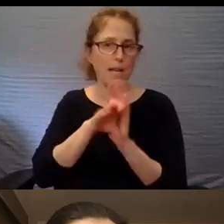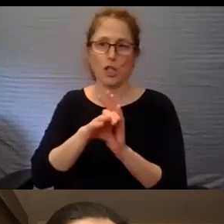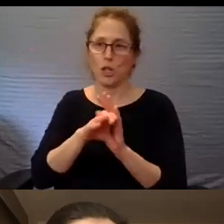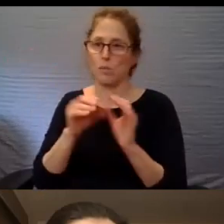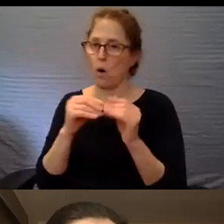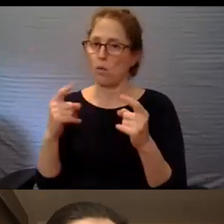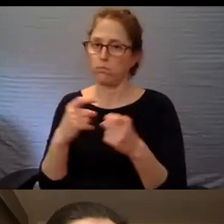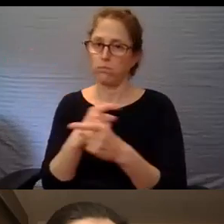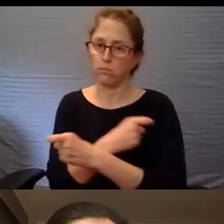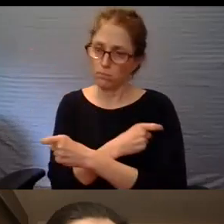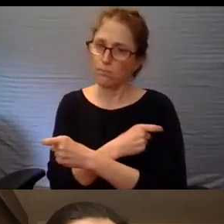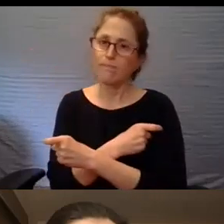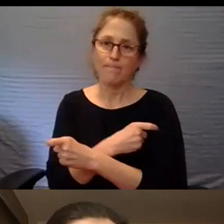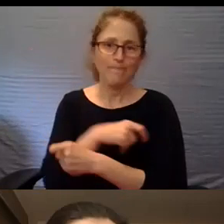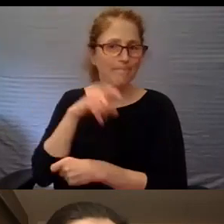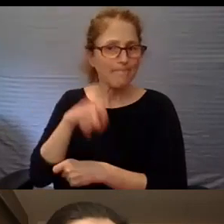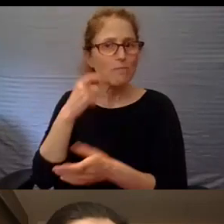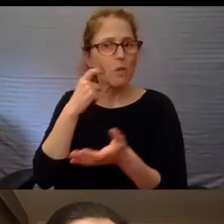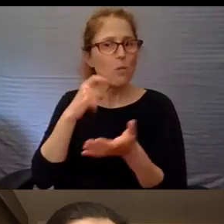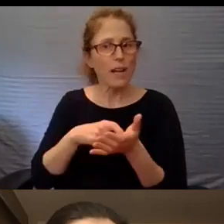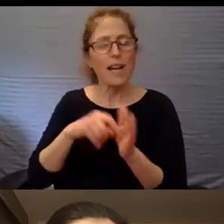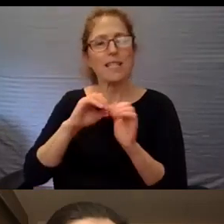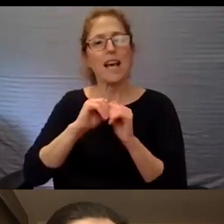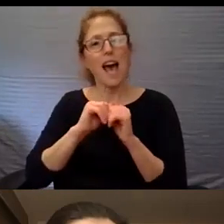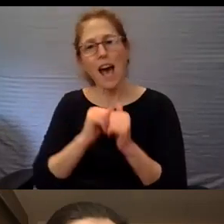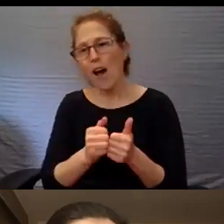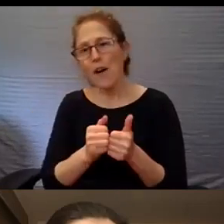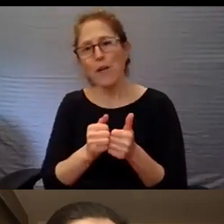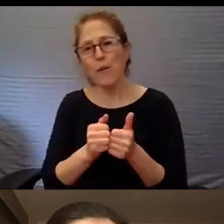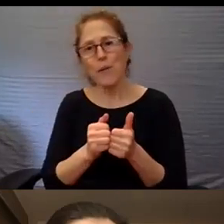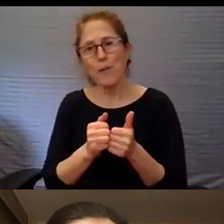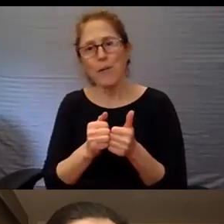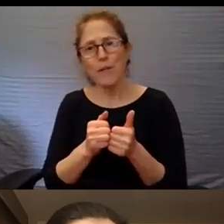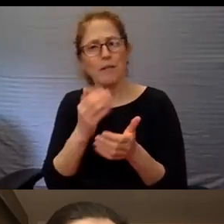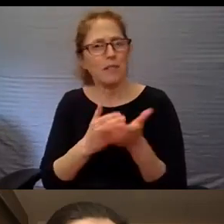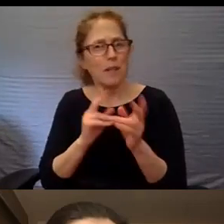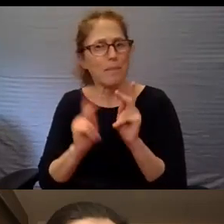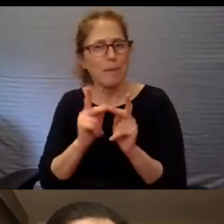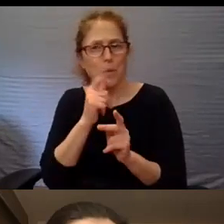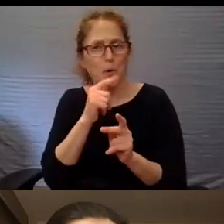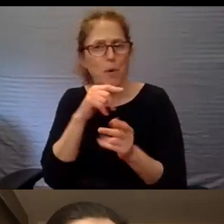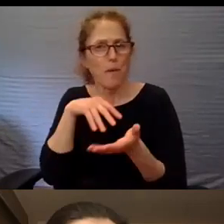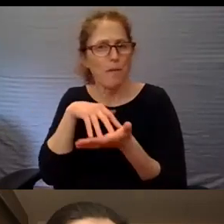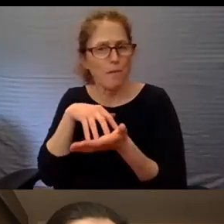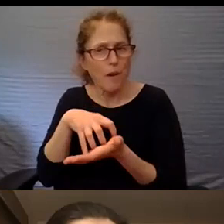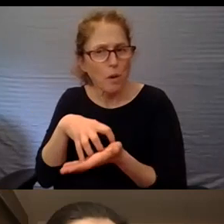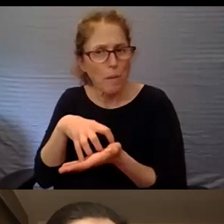And I think that we need to recognize how some folks that are vulnerable to this